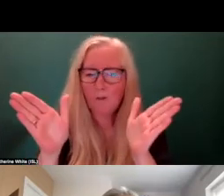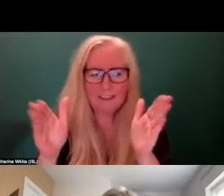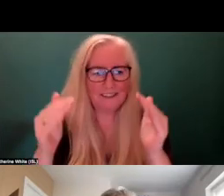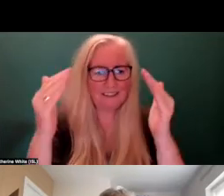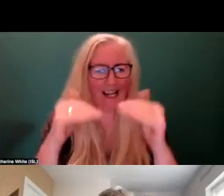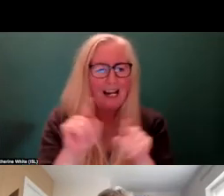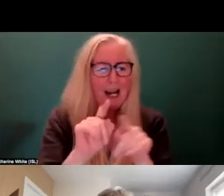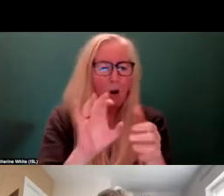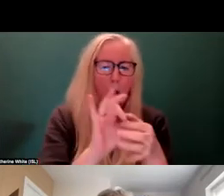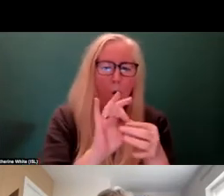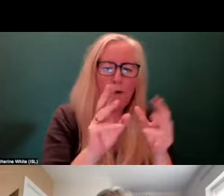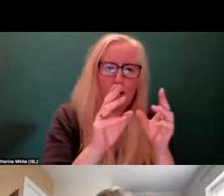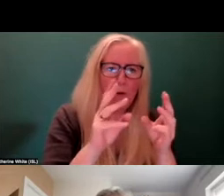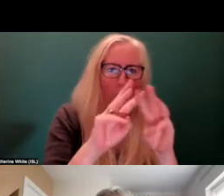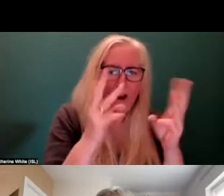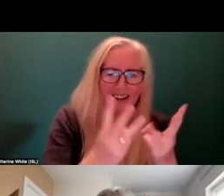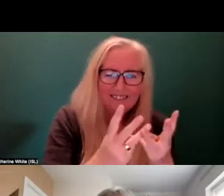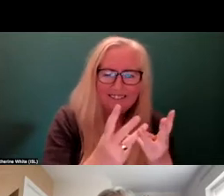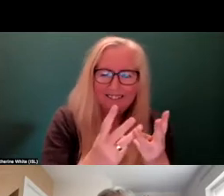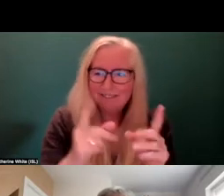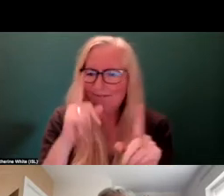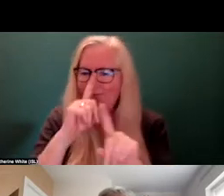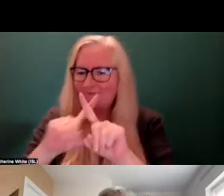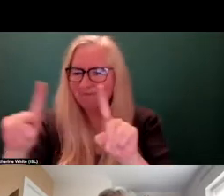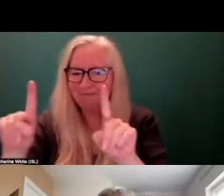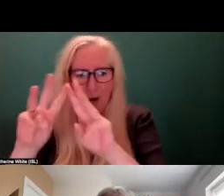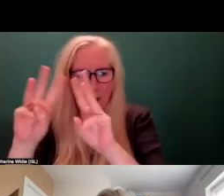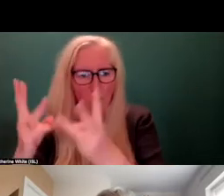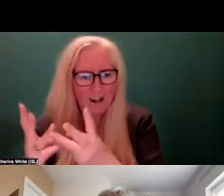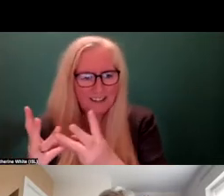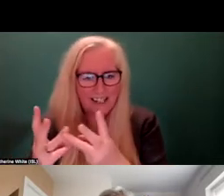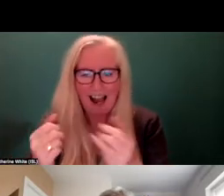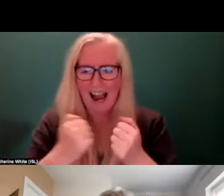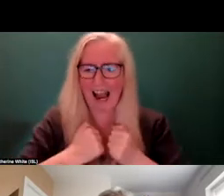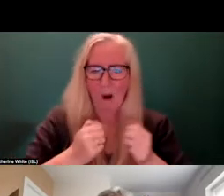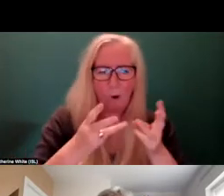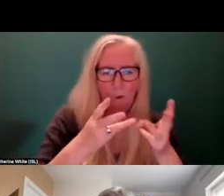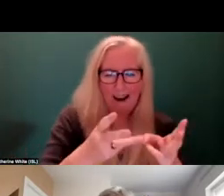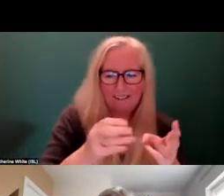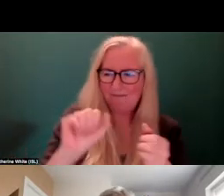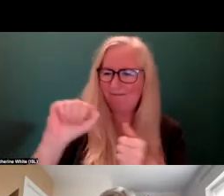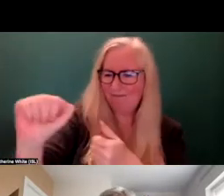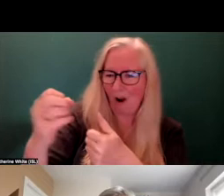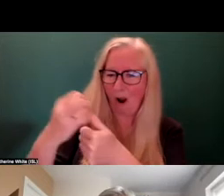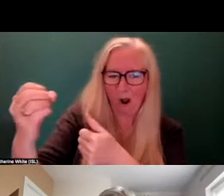And I suppose some sense of home world and alien world, things that are done our way and otherness.